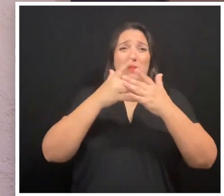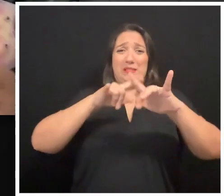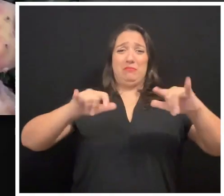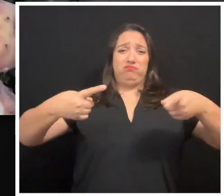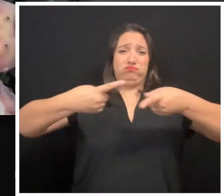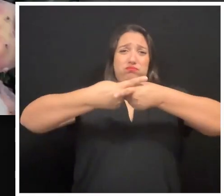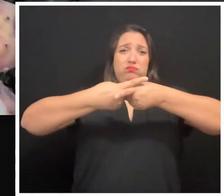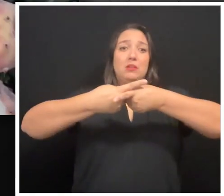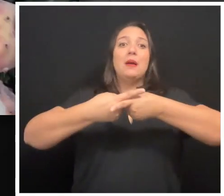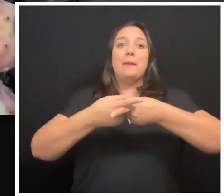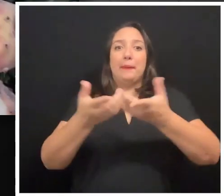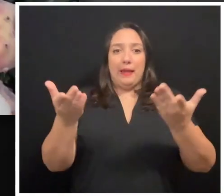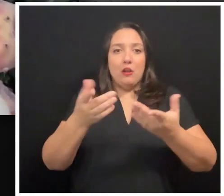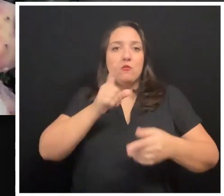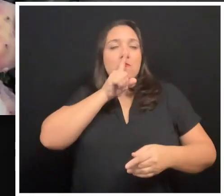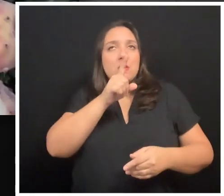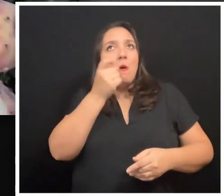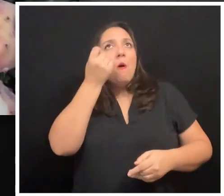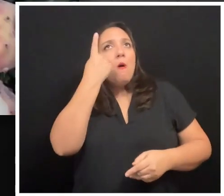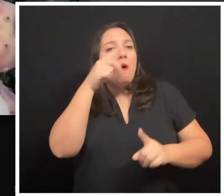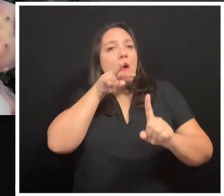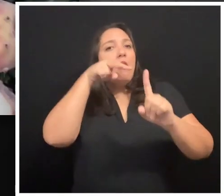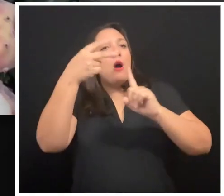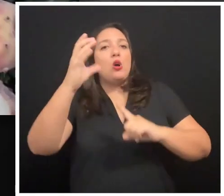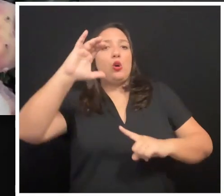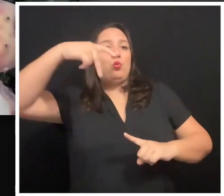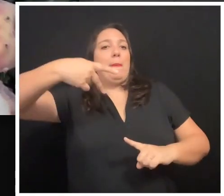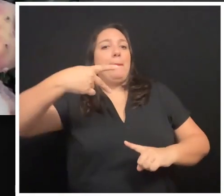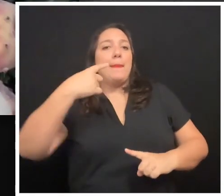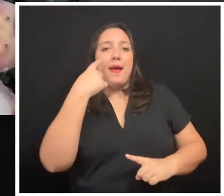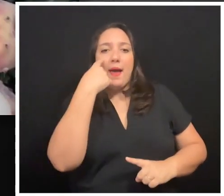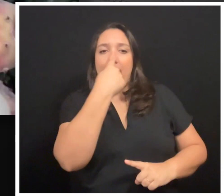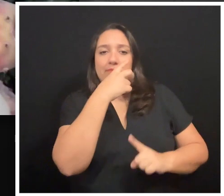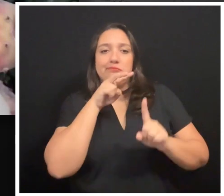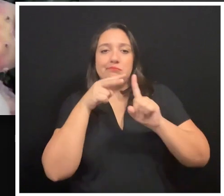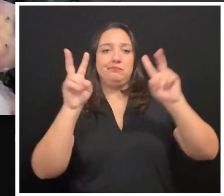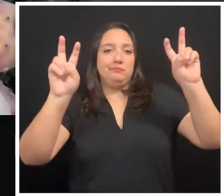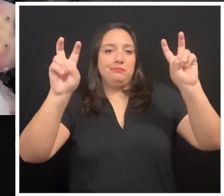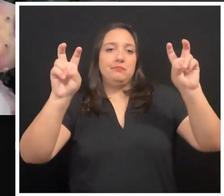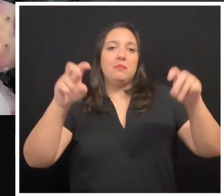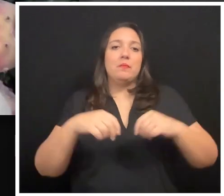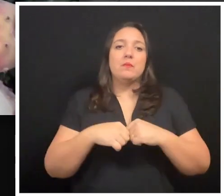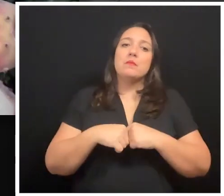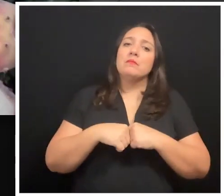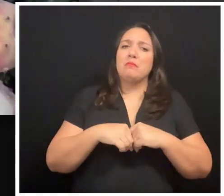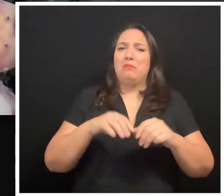but it was here that I really started to see myself through Crip eyes. And I would say it was still very much